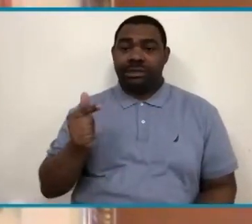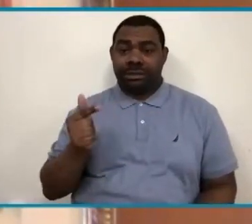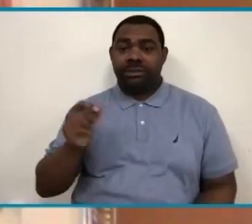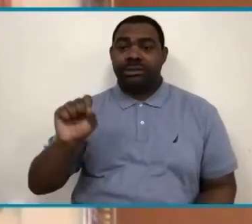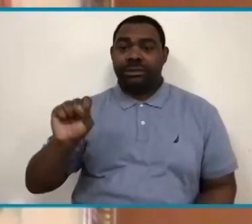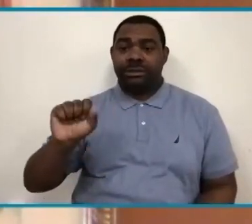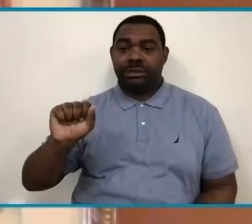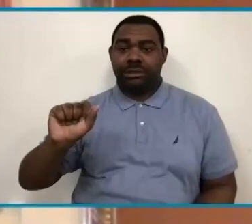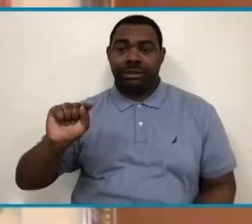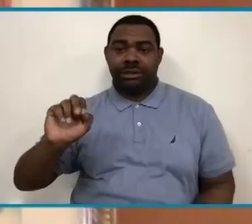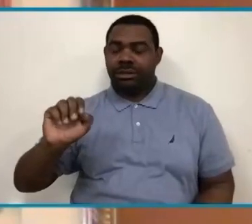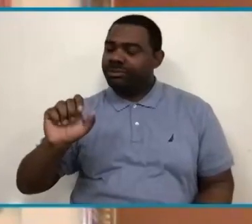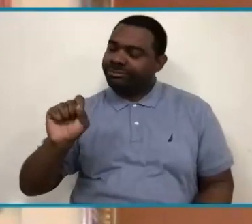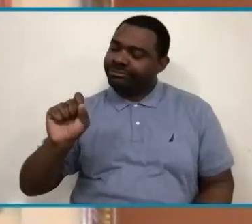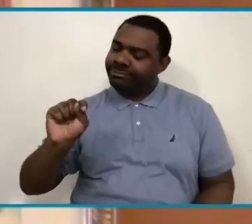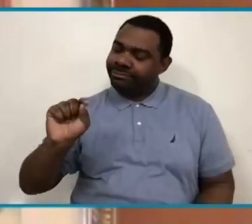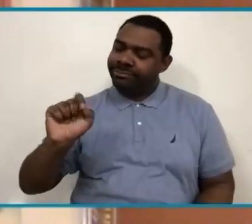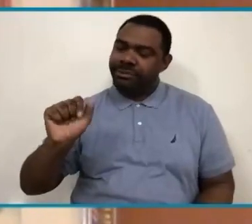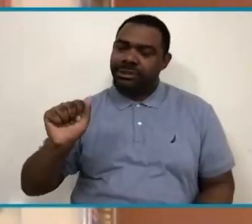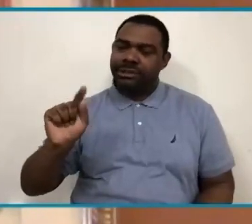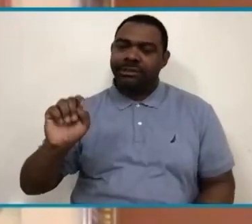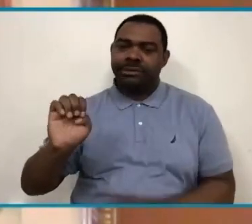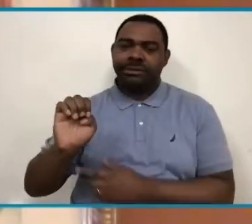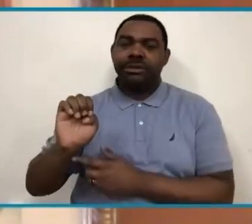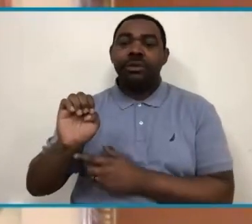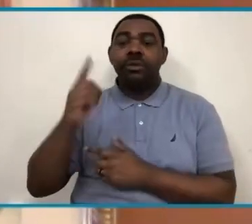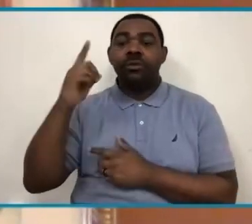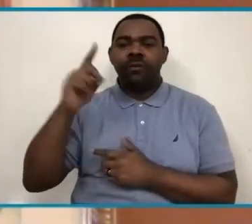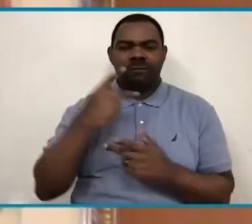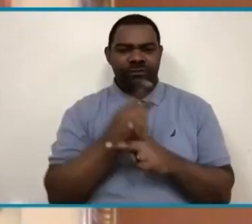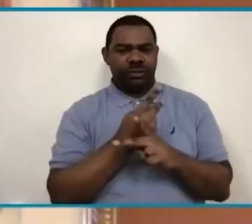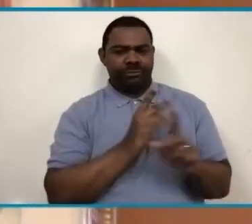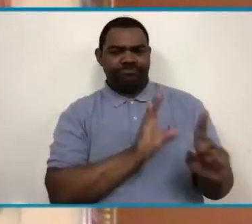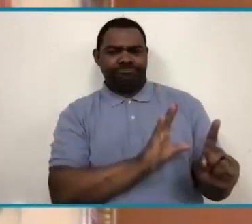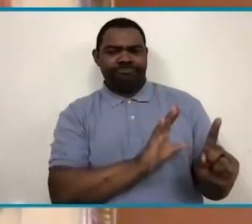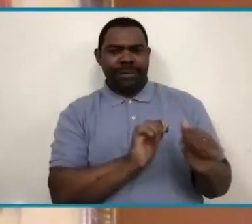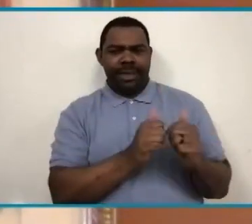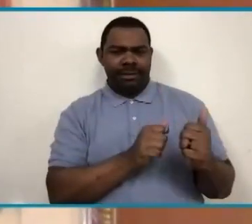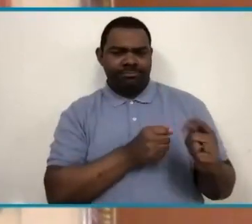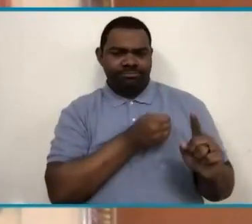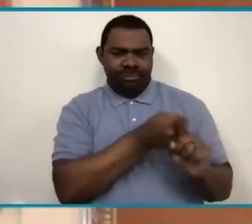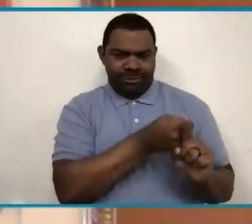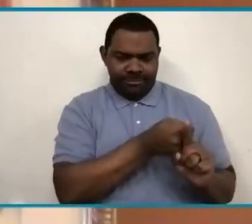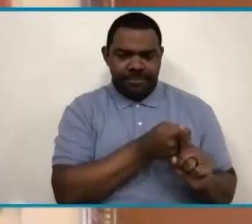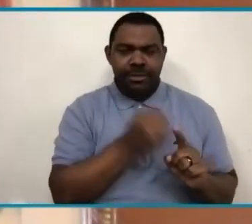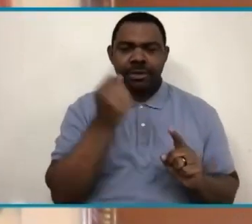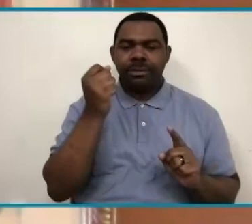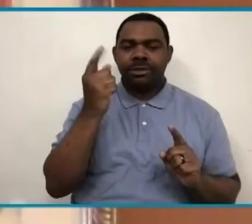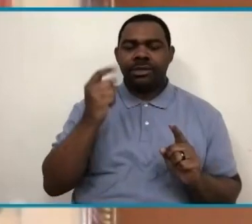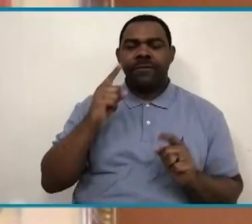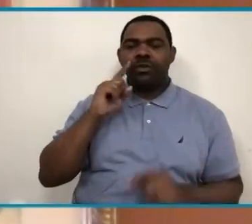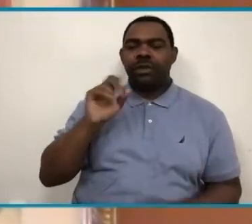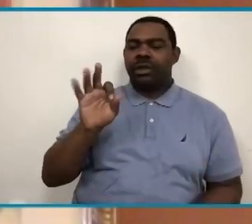The task evoked part of our fMRI study is a little bit different, where we will be using